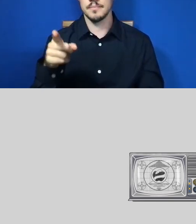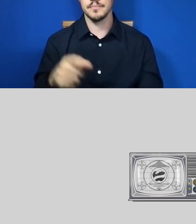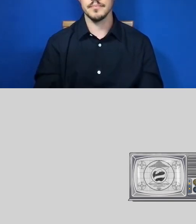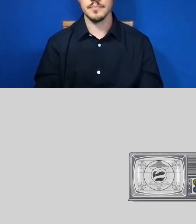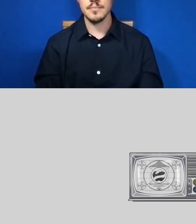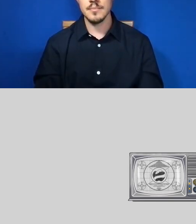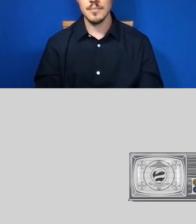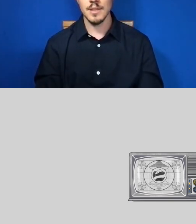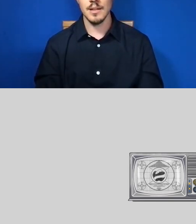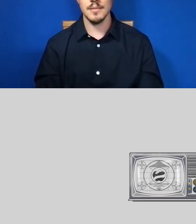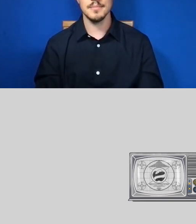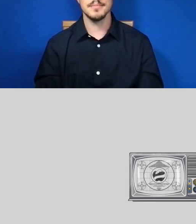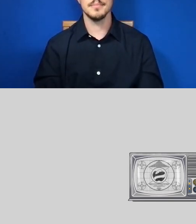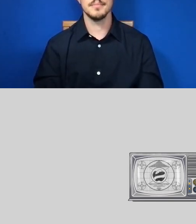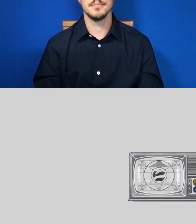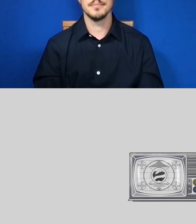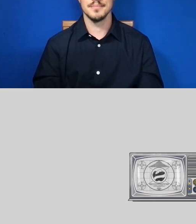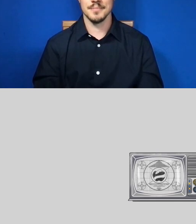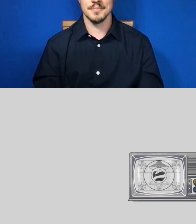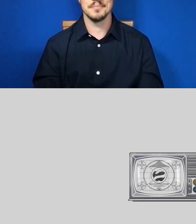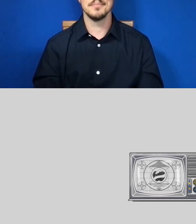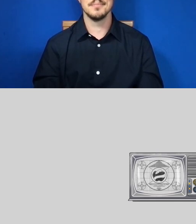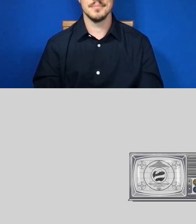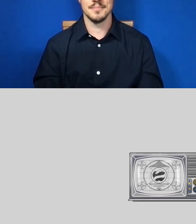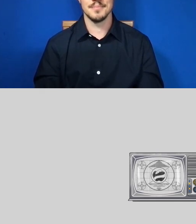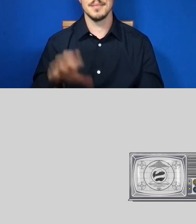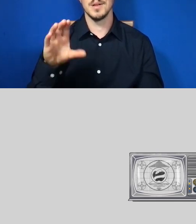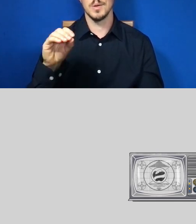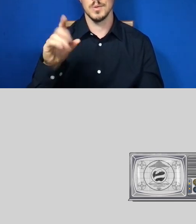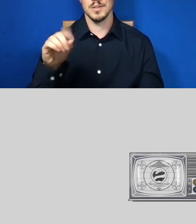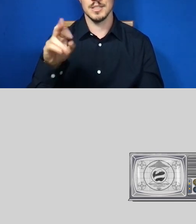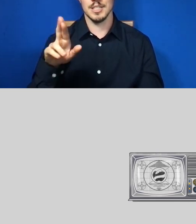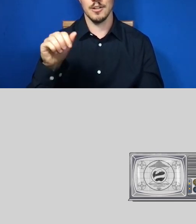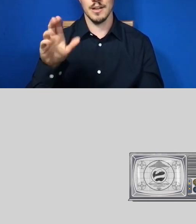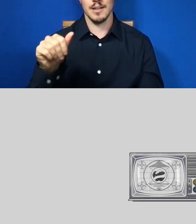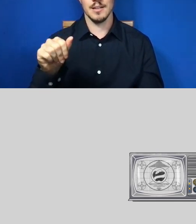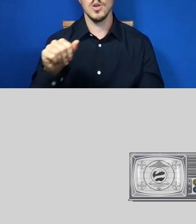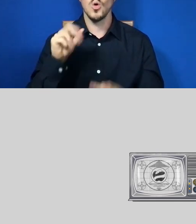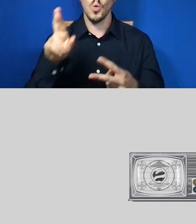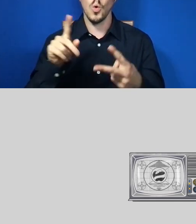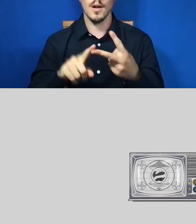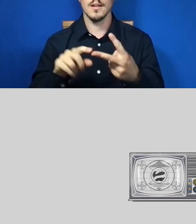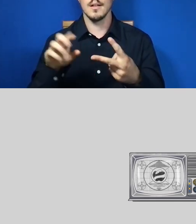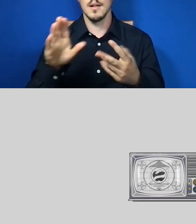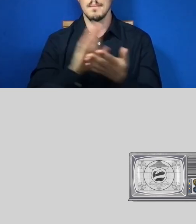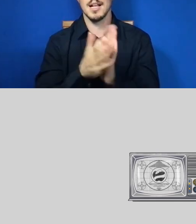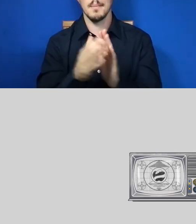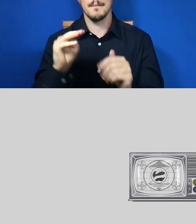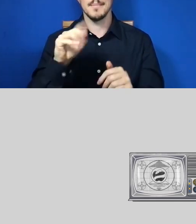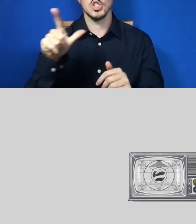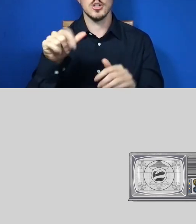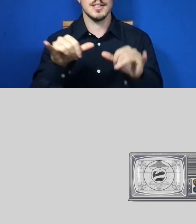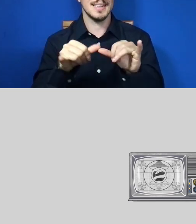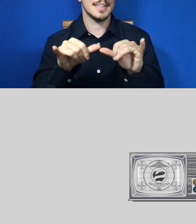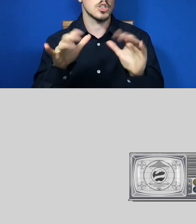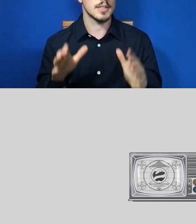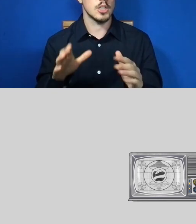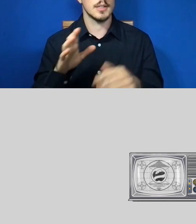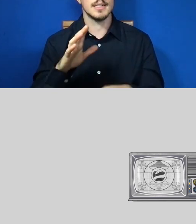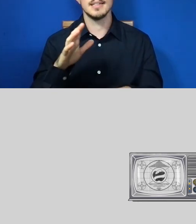the first of which is Andrew Ng's machine learning course on Coursera, or the Become a Machine Learning Engineer